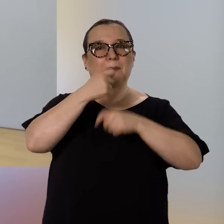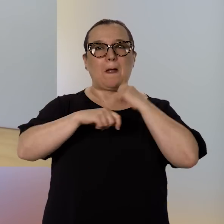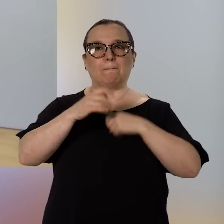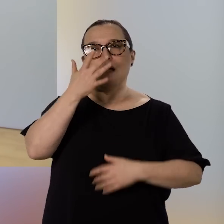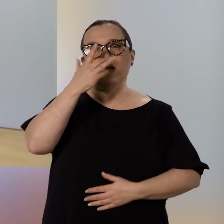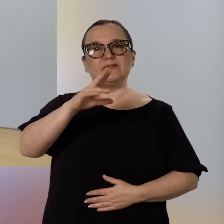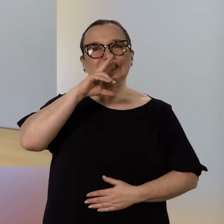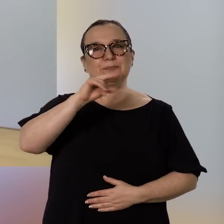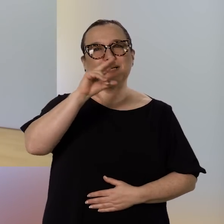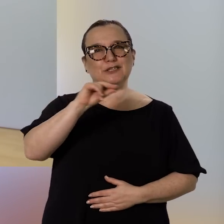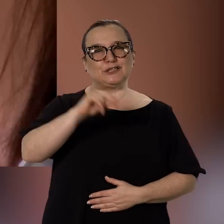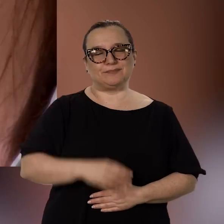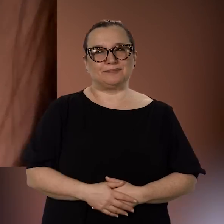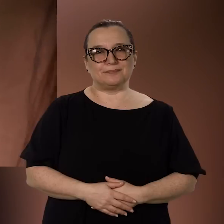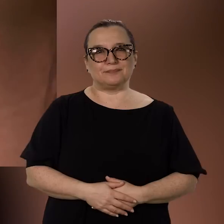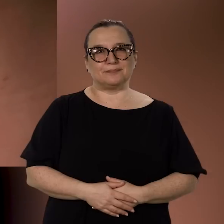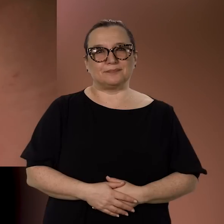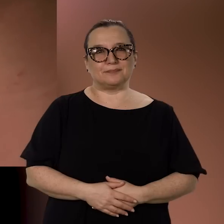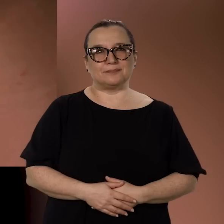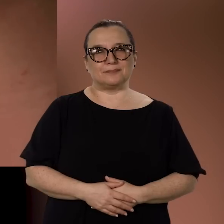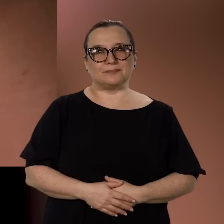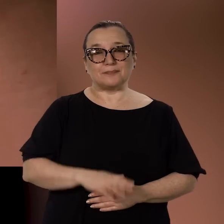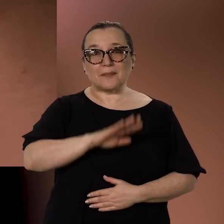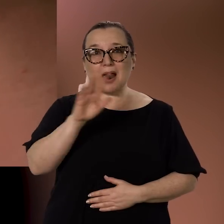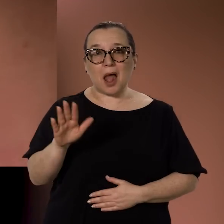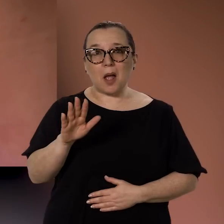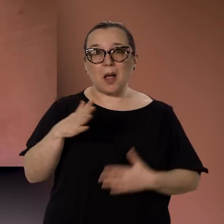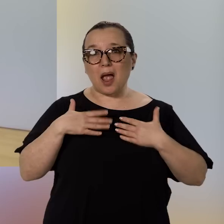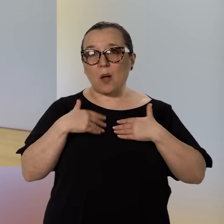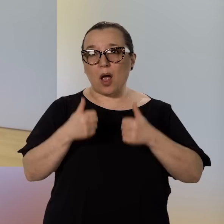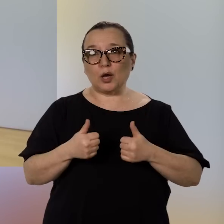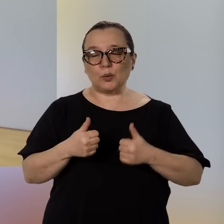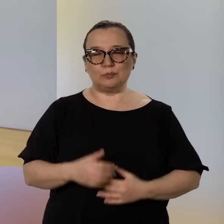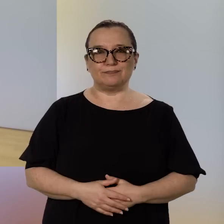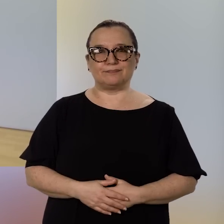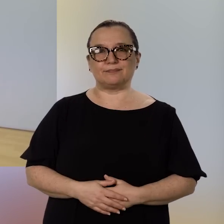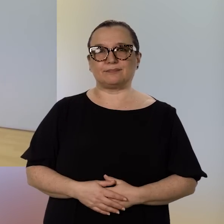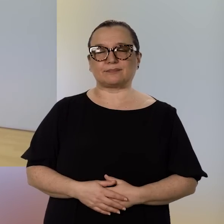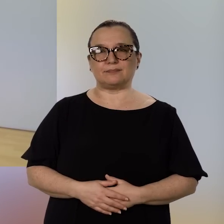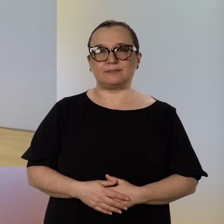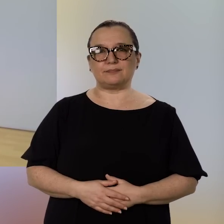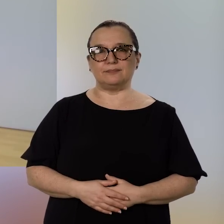of the neck and when you press the button it vibrates to give an artificial